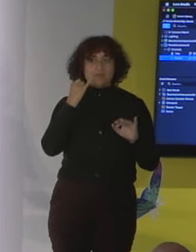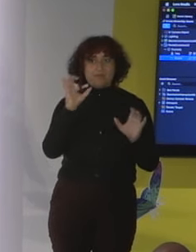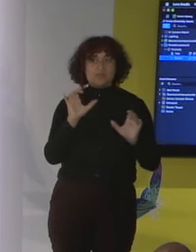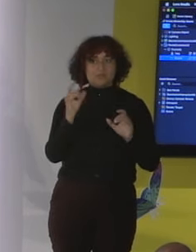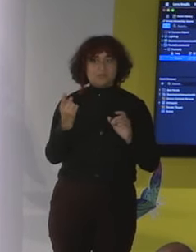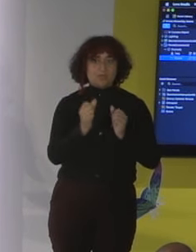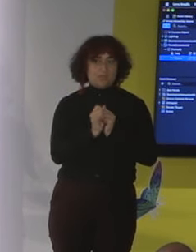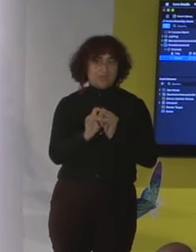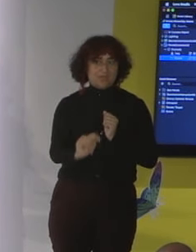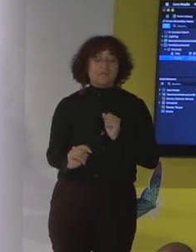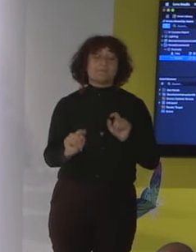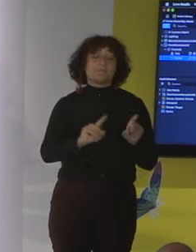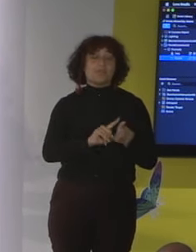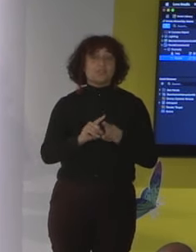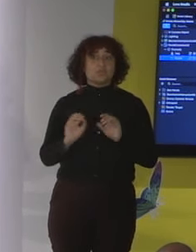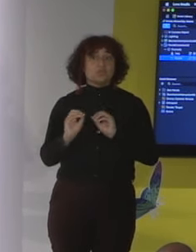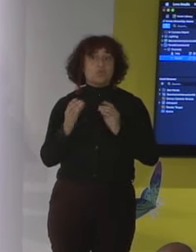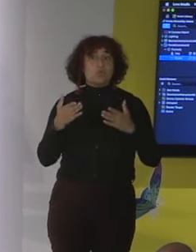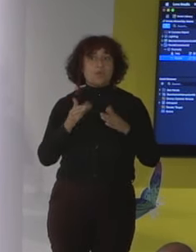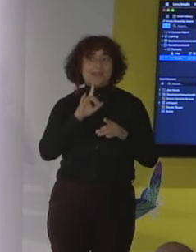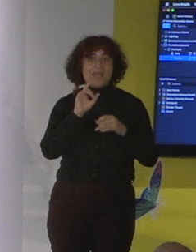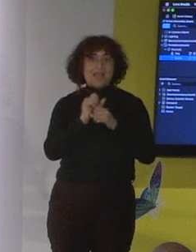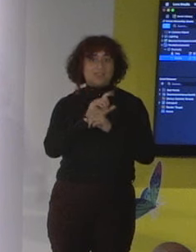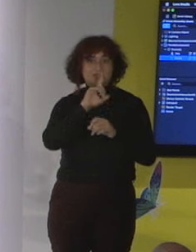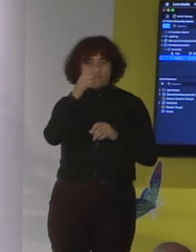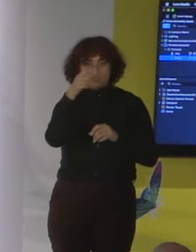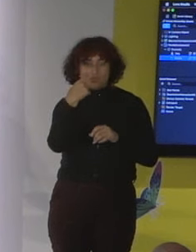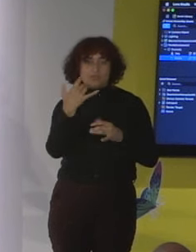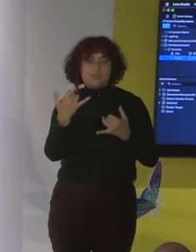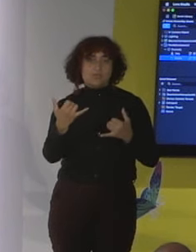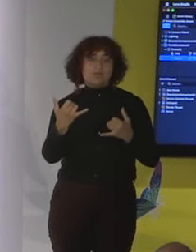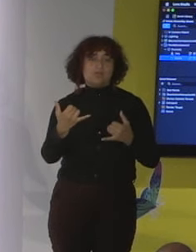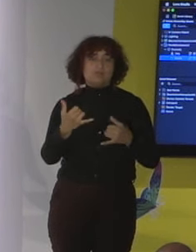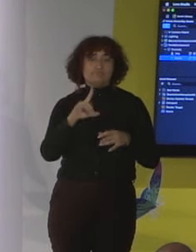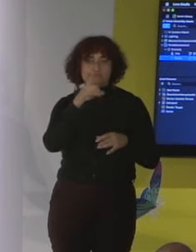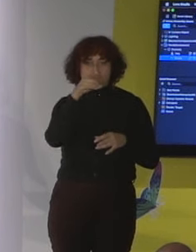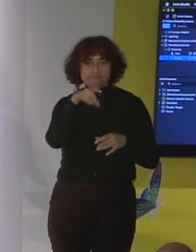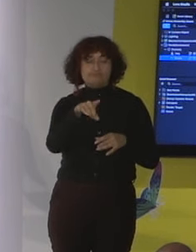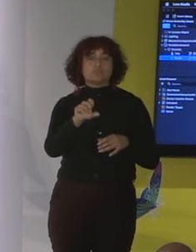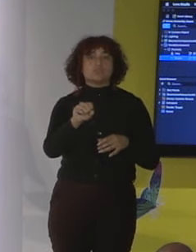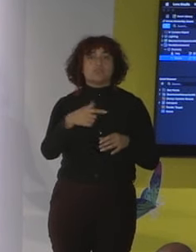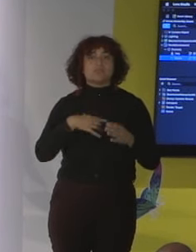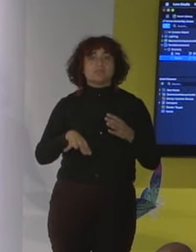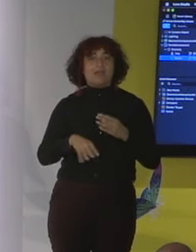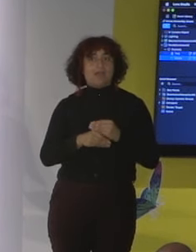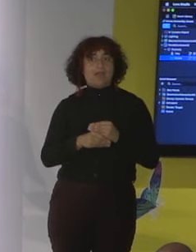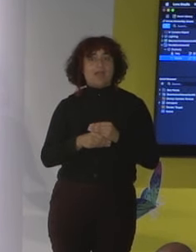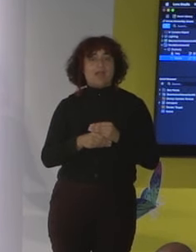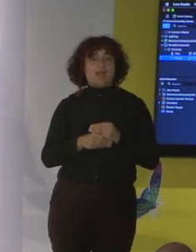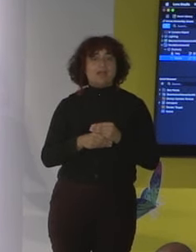And also, there's no way to actually target it right now. So, let's add a physics component here.